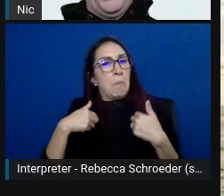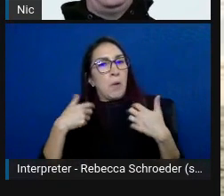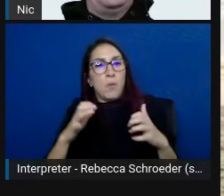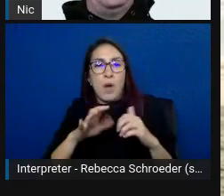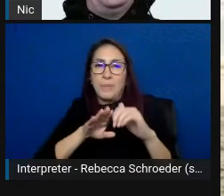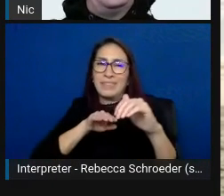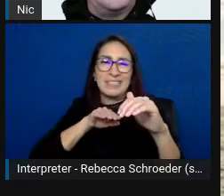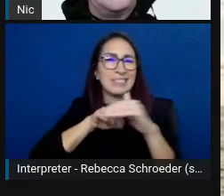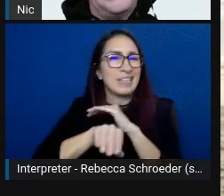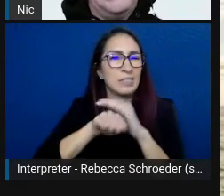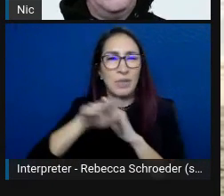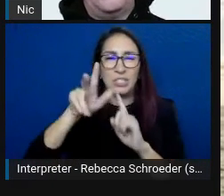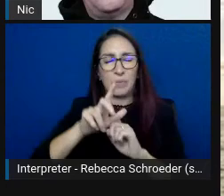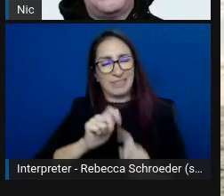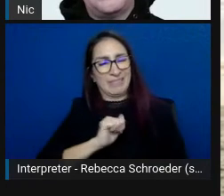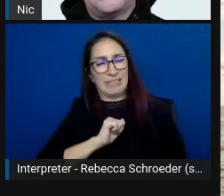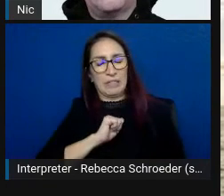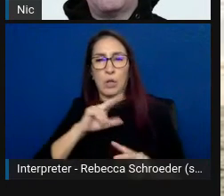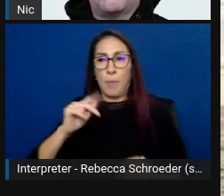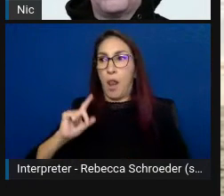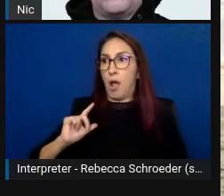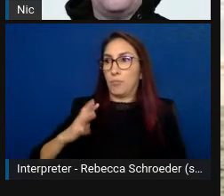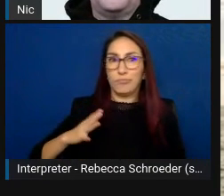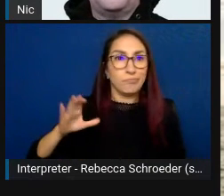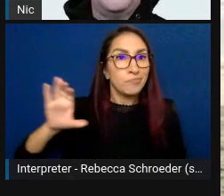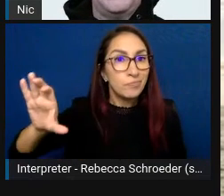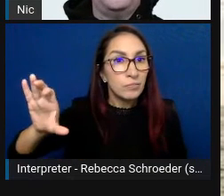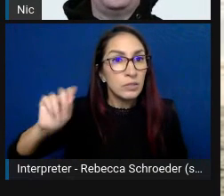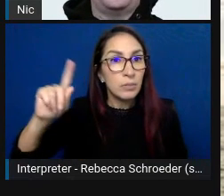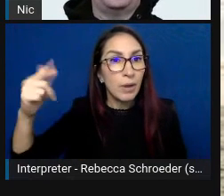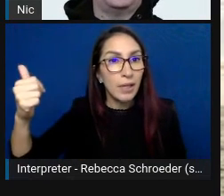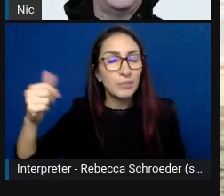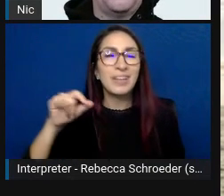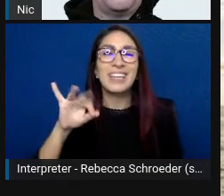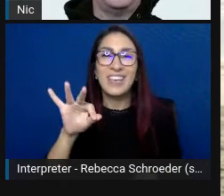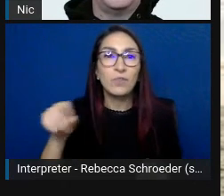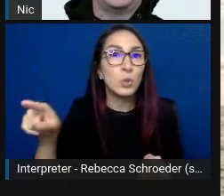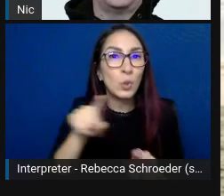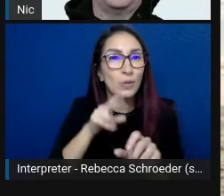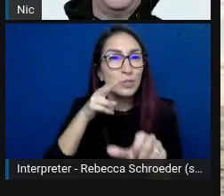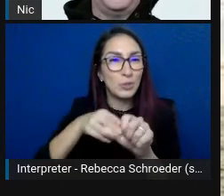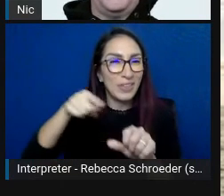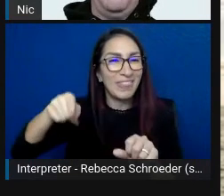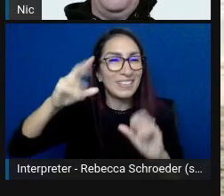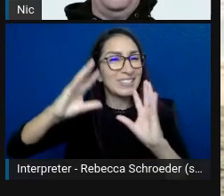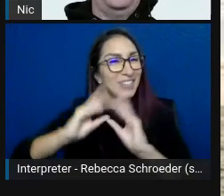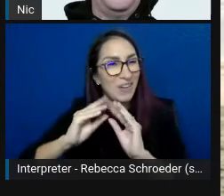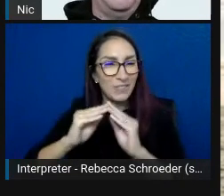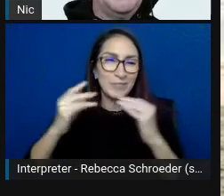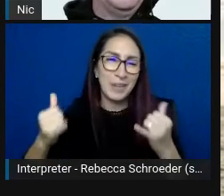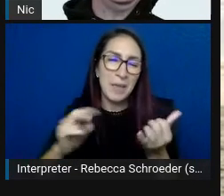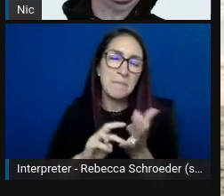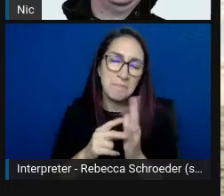Although if you're sitting on this conference today, you probably are the accessibility champion for your team,